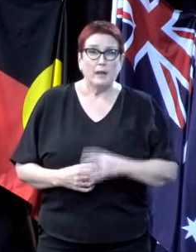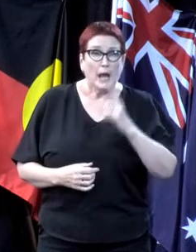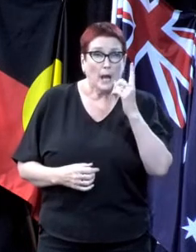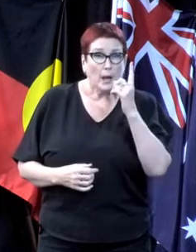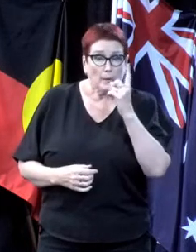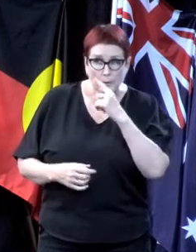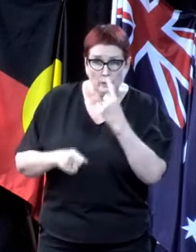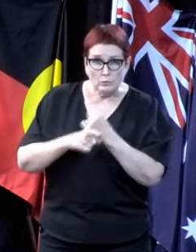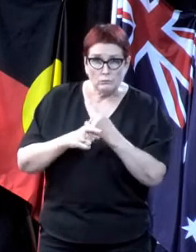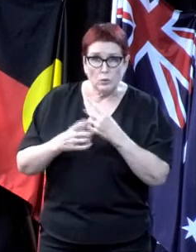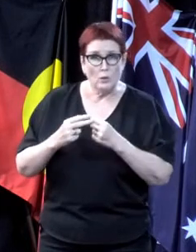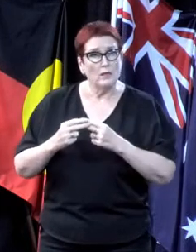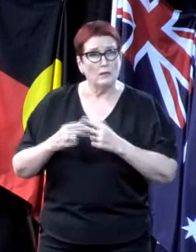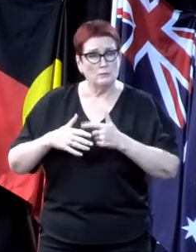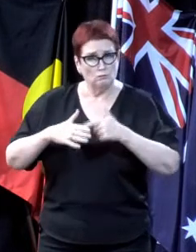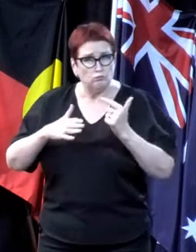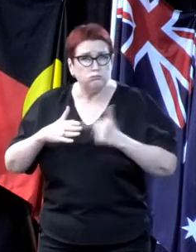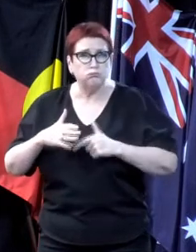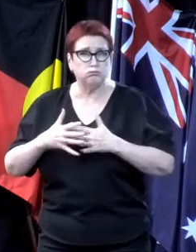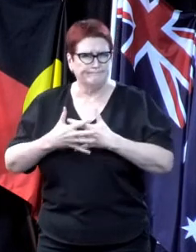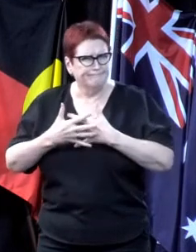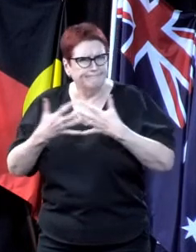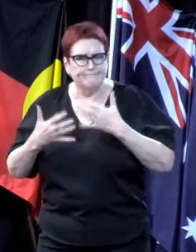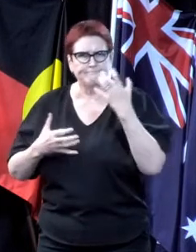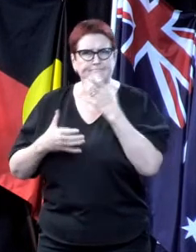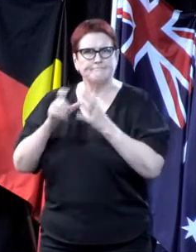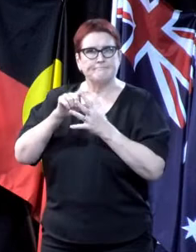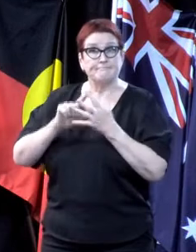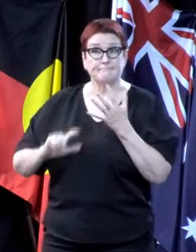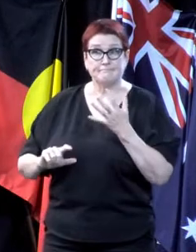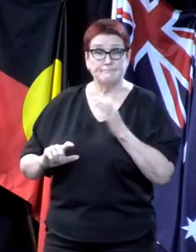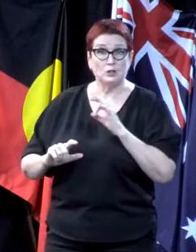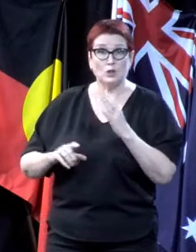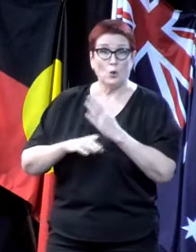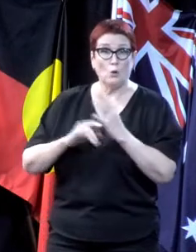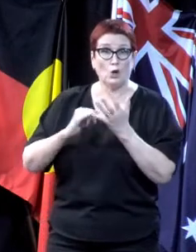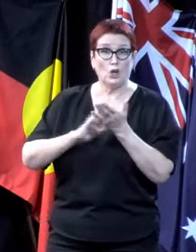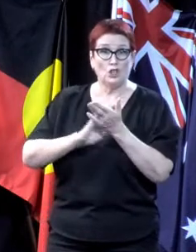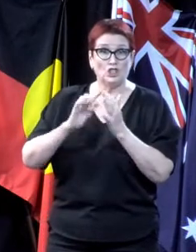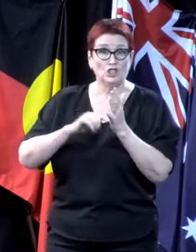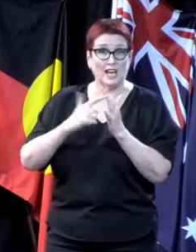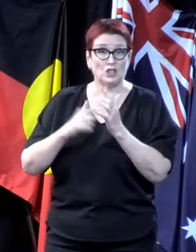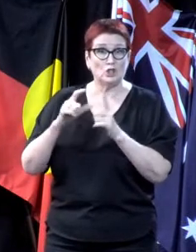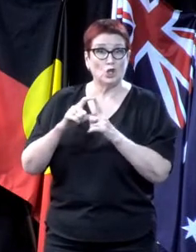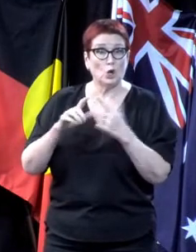and that there’s no... Do they move to sheltered workshops? No. MS SWANCUTT: Absolutely not. So the example of the student I gave earlier of, you know,